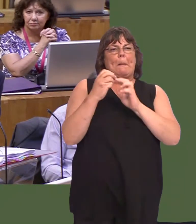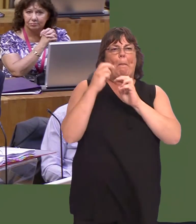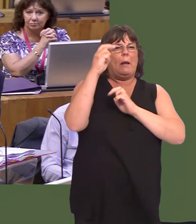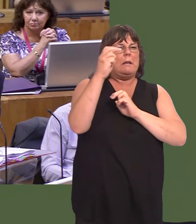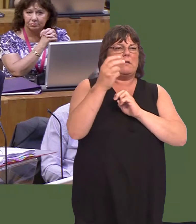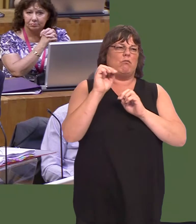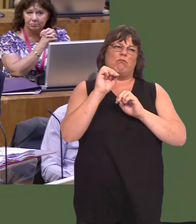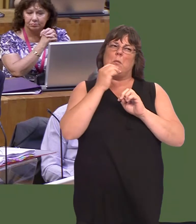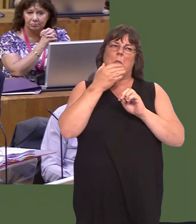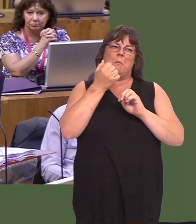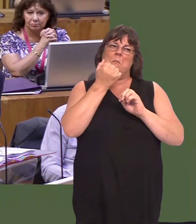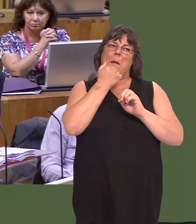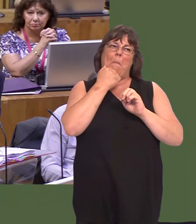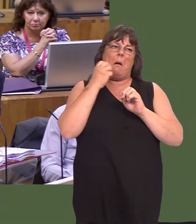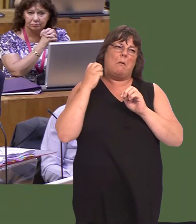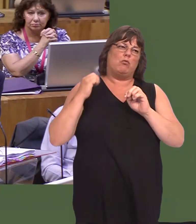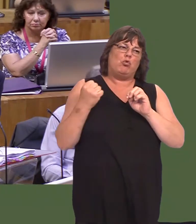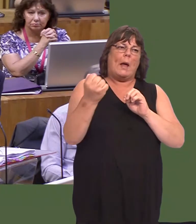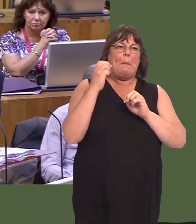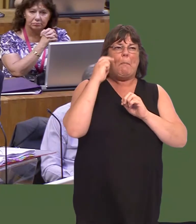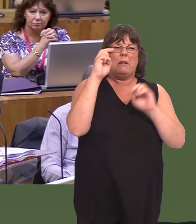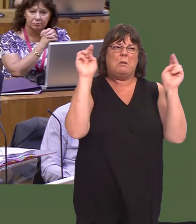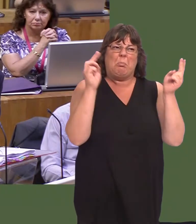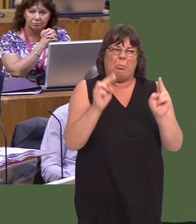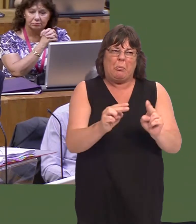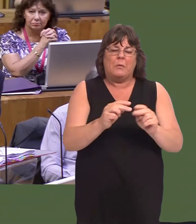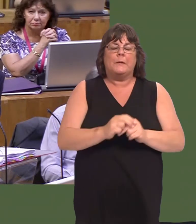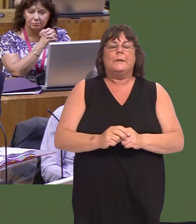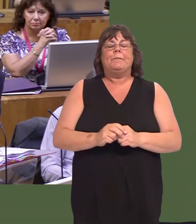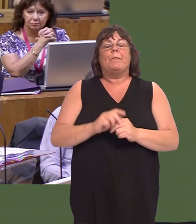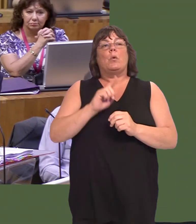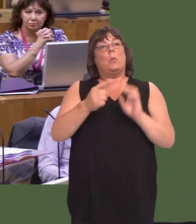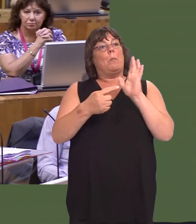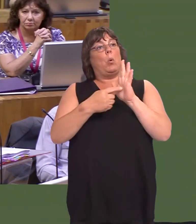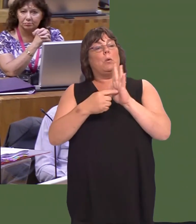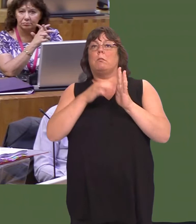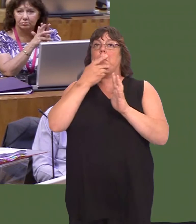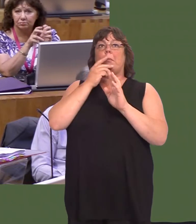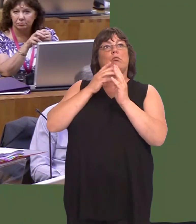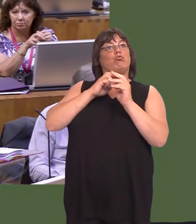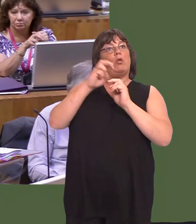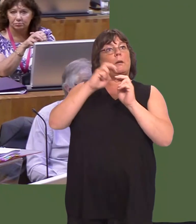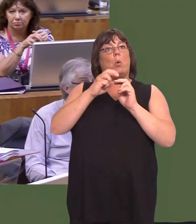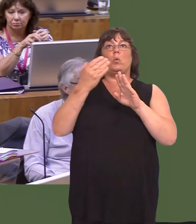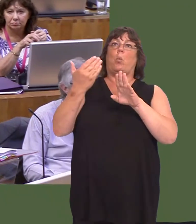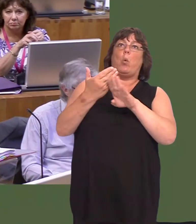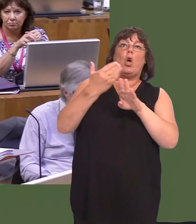It is something that we will reflect on as part of the franchise negotiations. Itís hugely important that people are able to travel to work on a Sunday, as many people